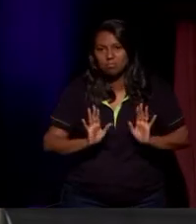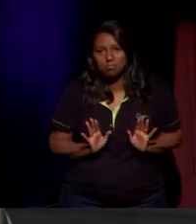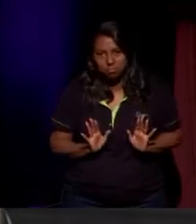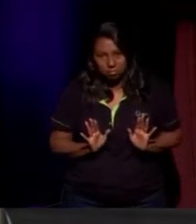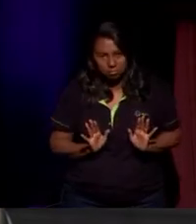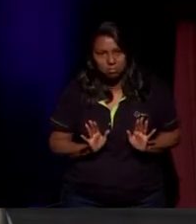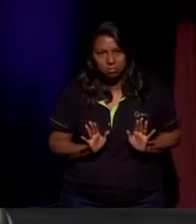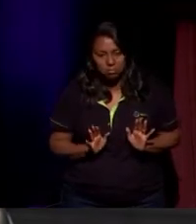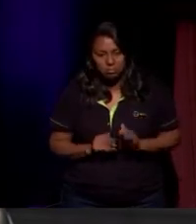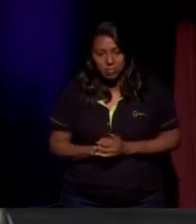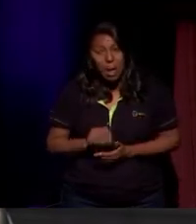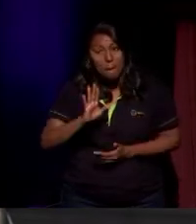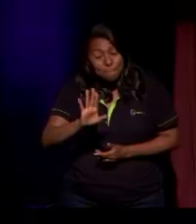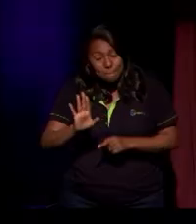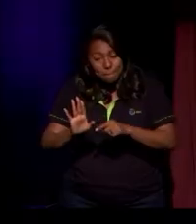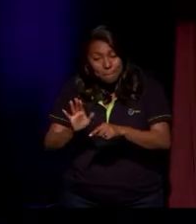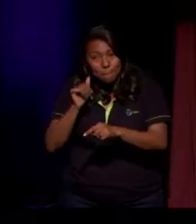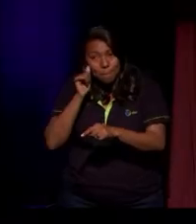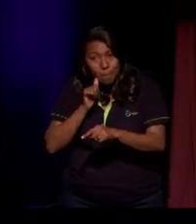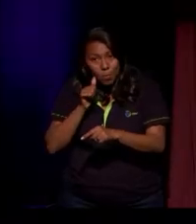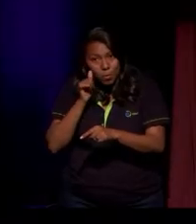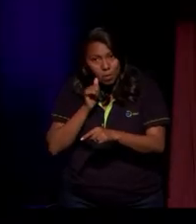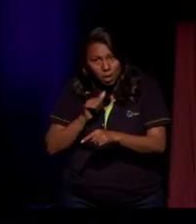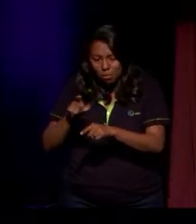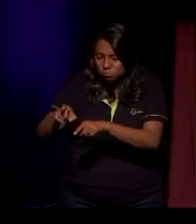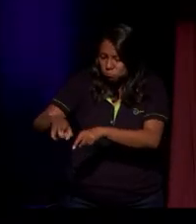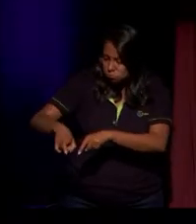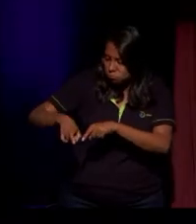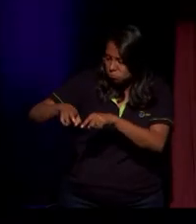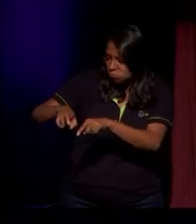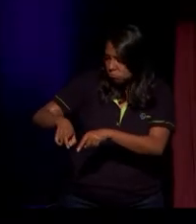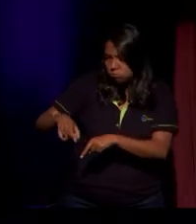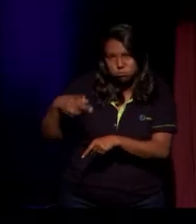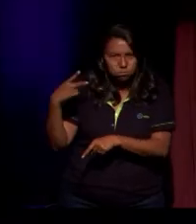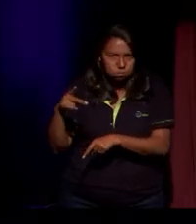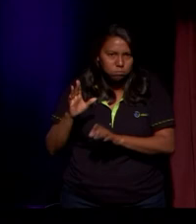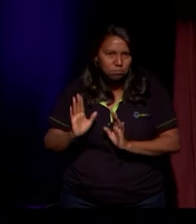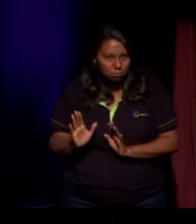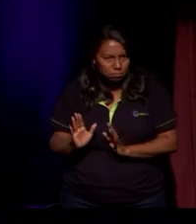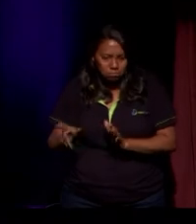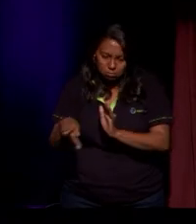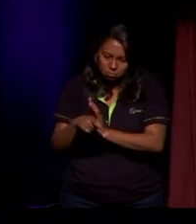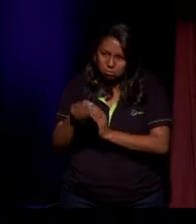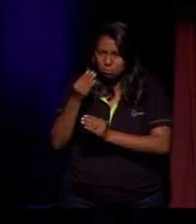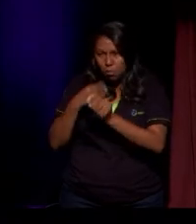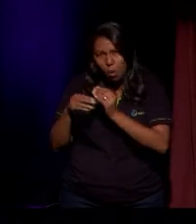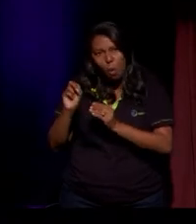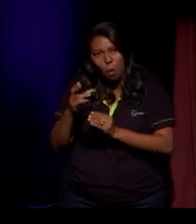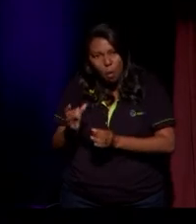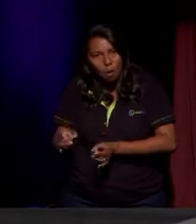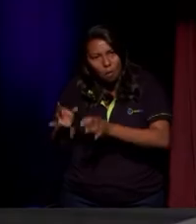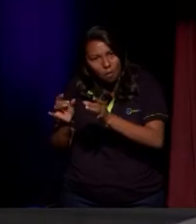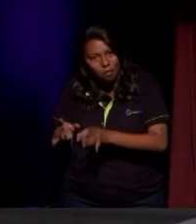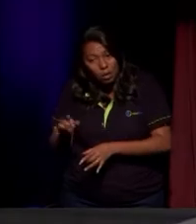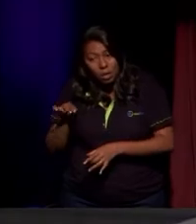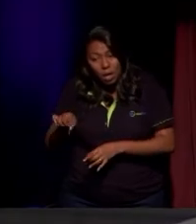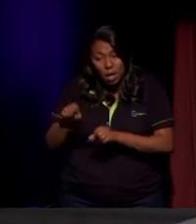in which she grows her products for food and also for sale, and she can control